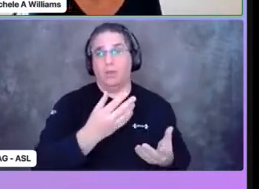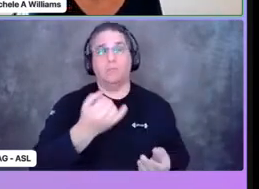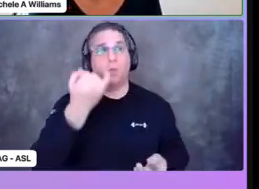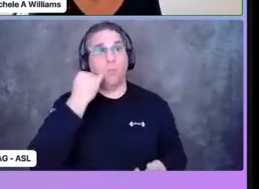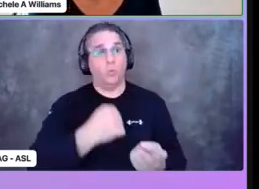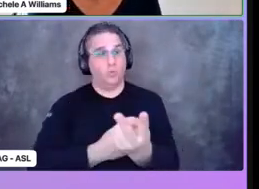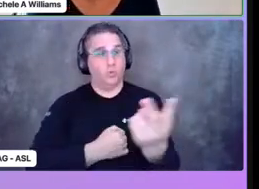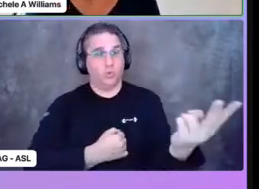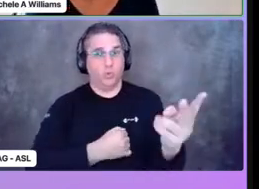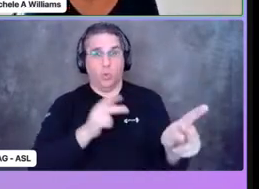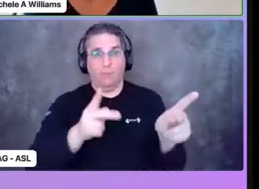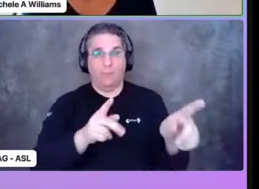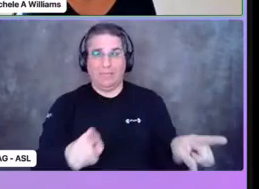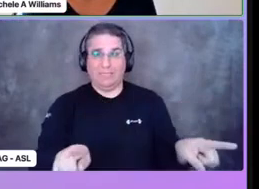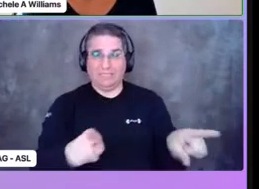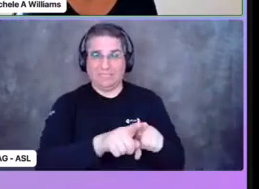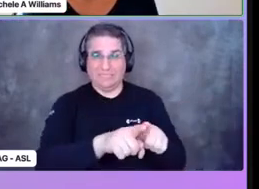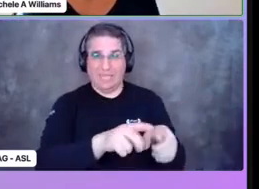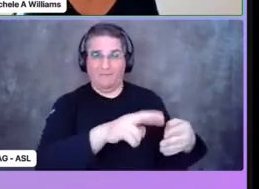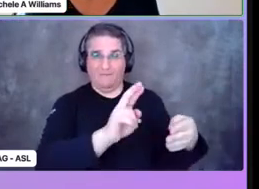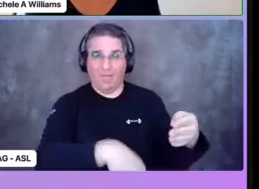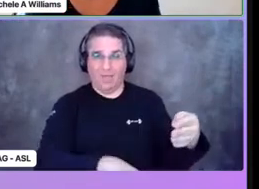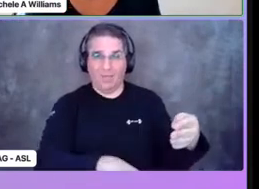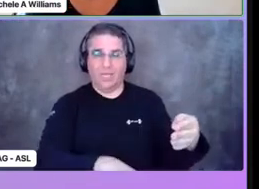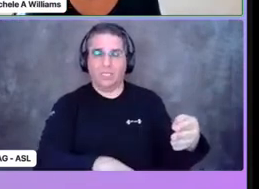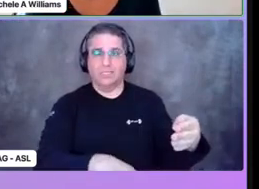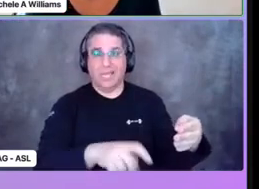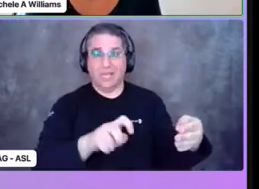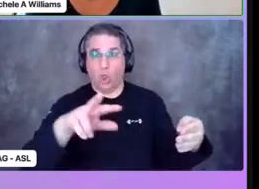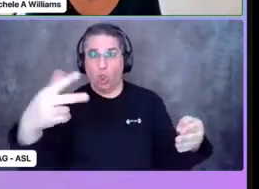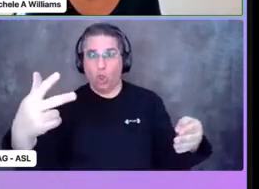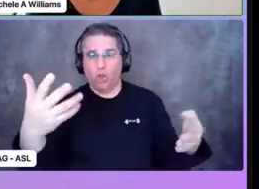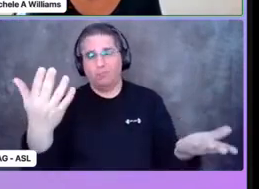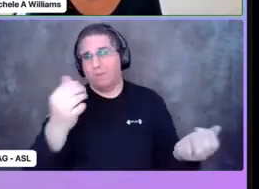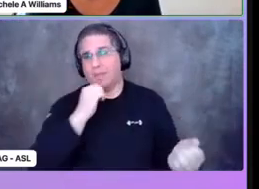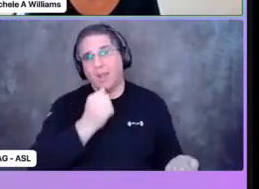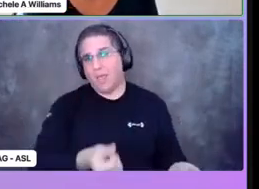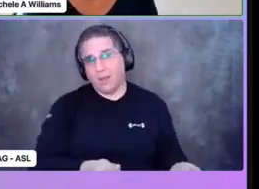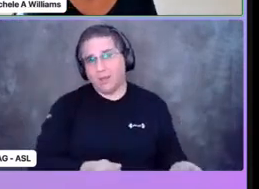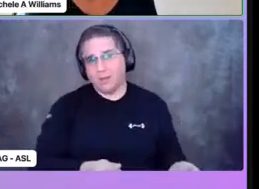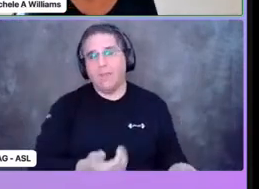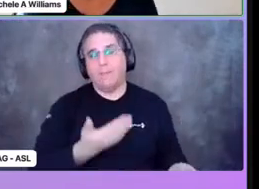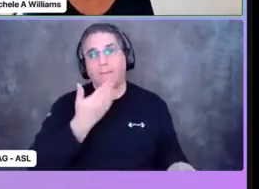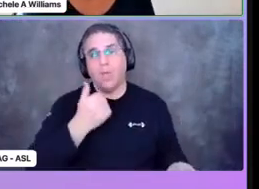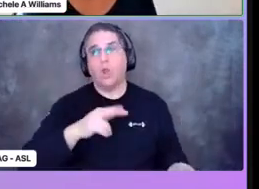it kind of depends on what data you get along the way. If two people come in and they have similar findings,